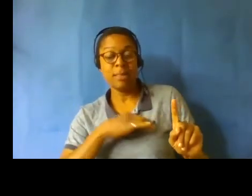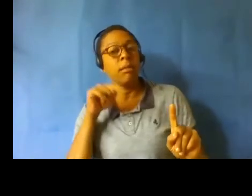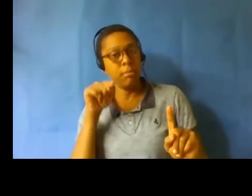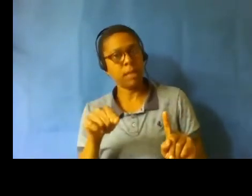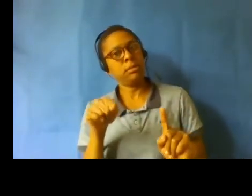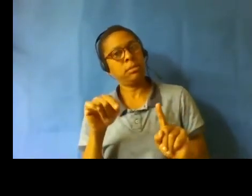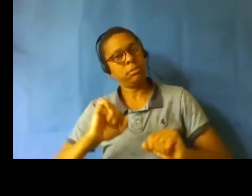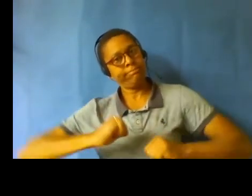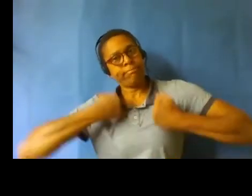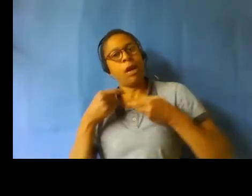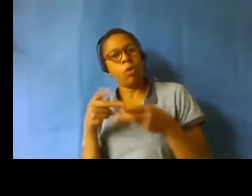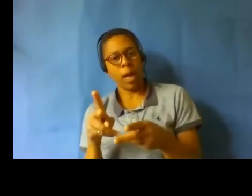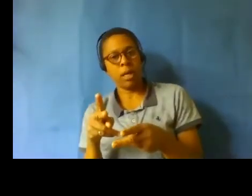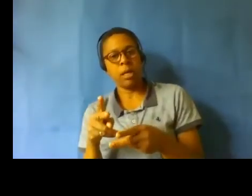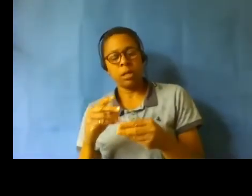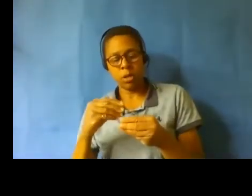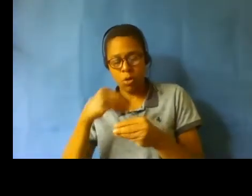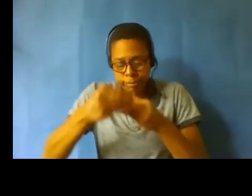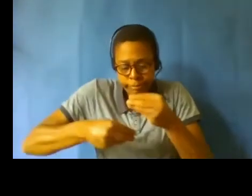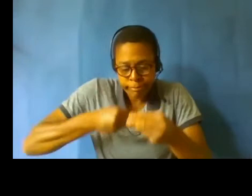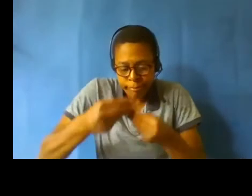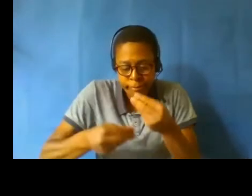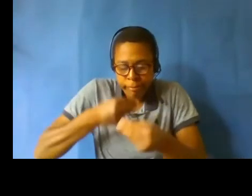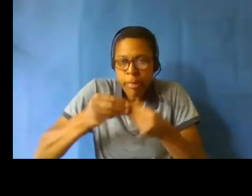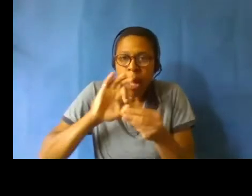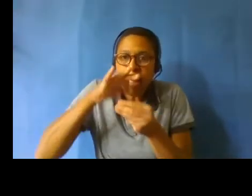wrapped in banana leaves and held firm to the body to draw out infection a